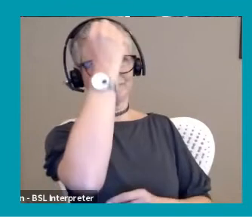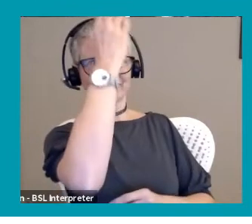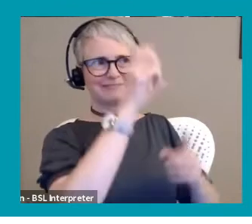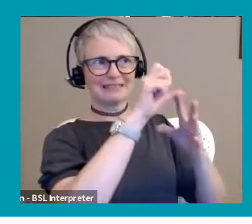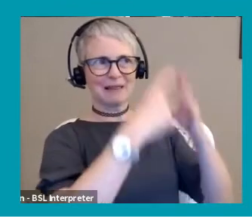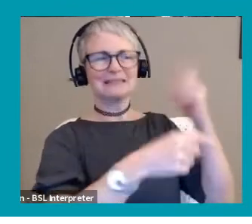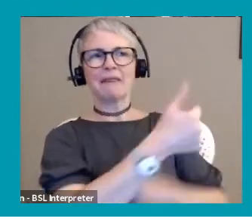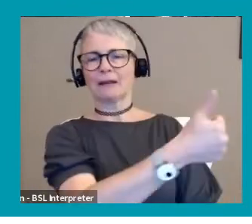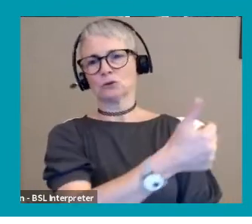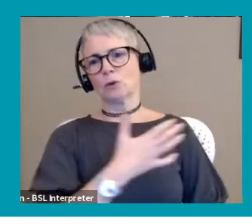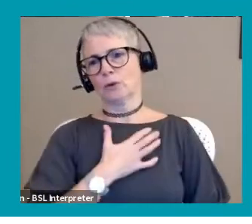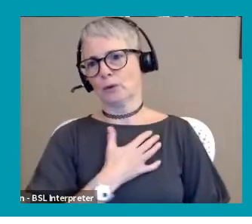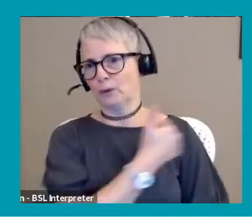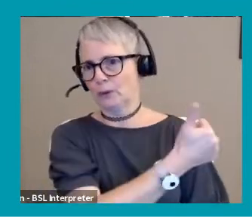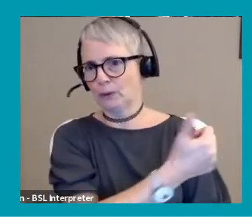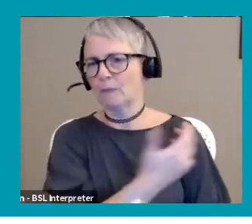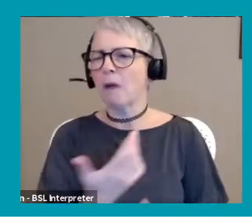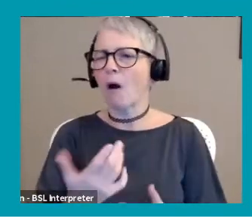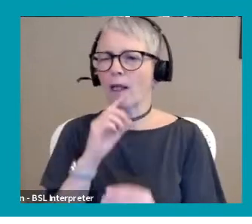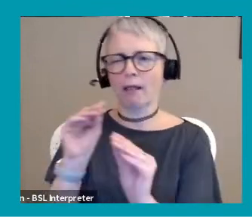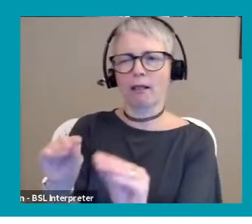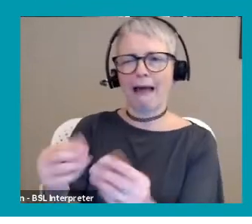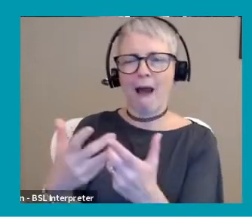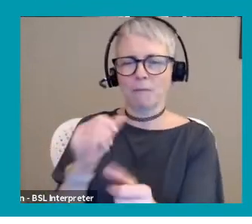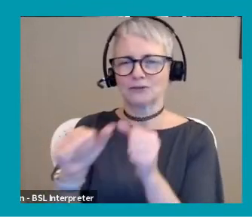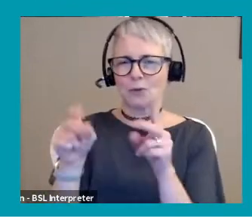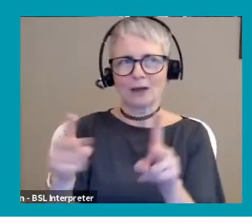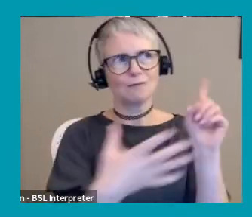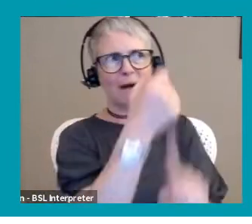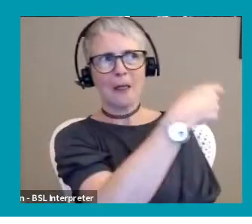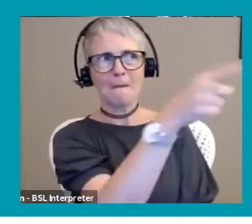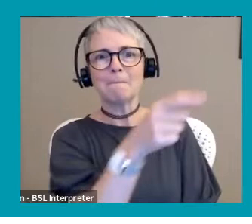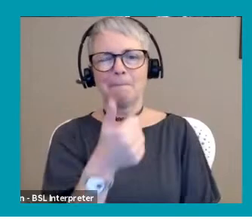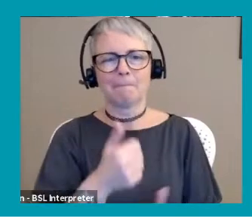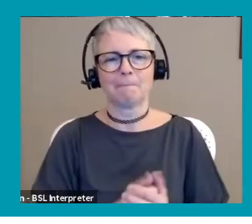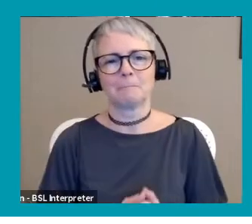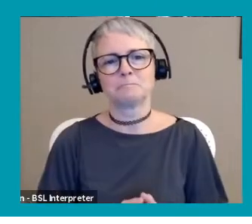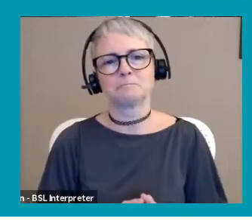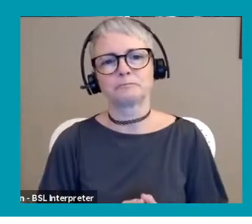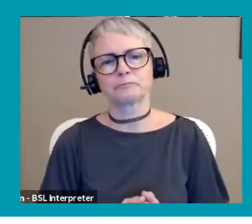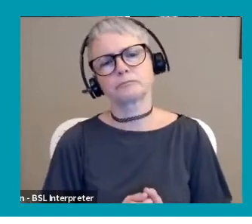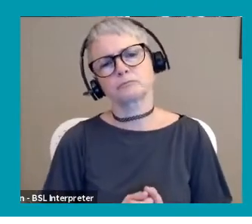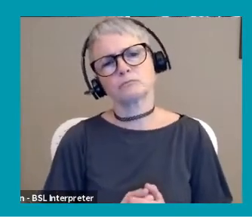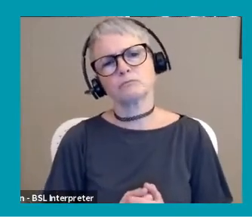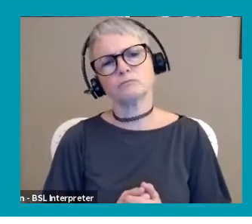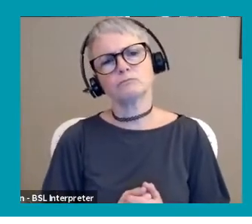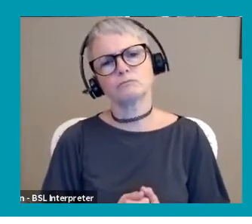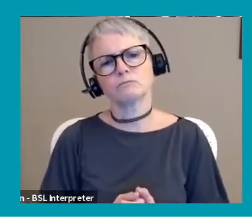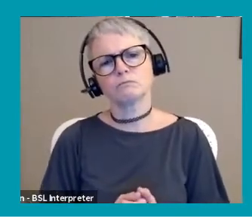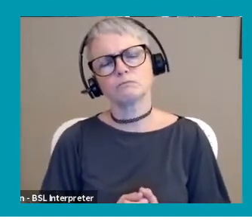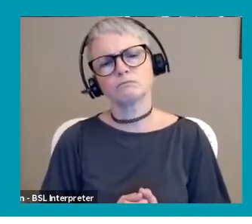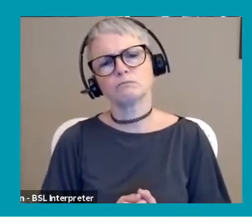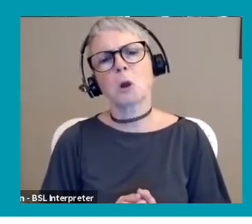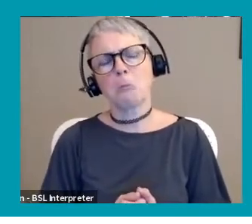So how to find employers with values like mine.